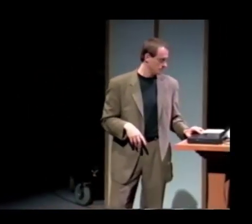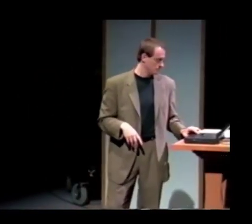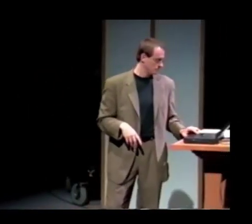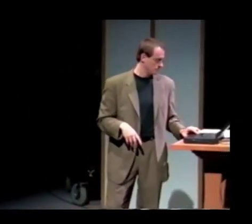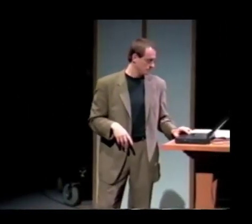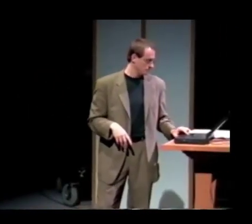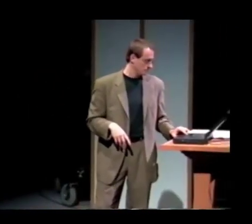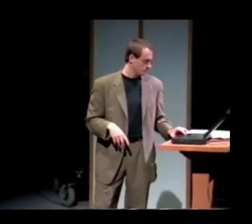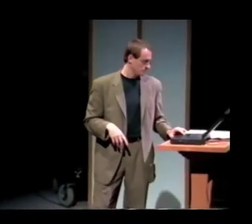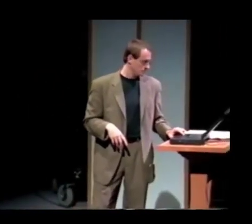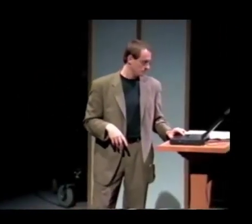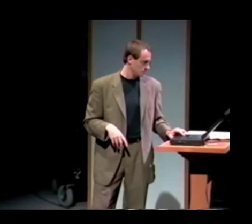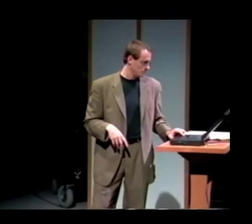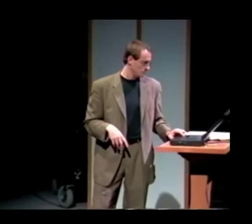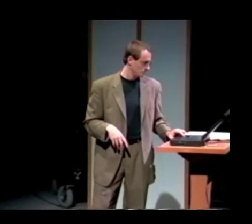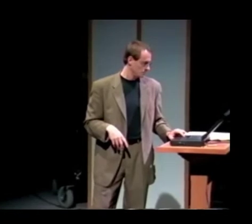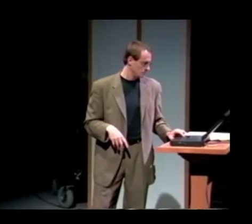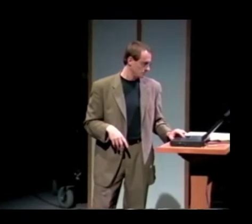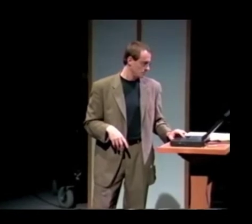AND WE'RE GONNA PUT THIS TOGETHER.